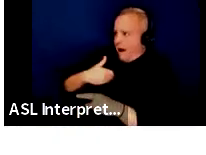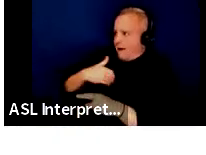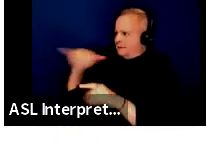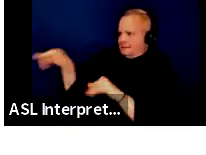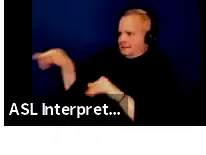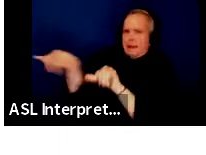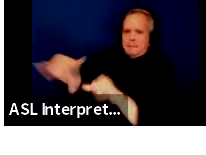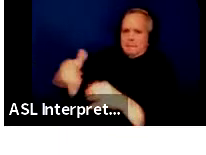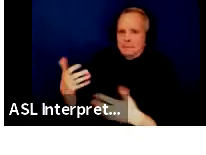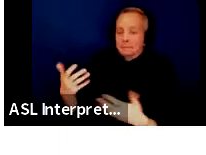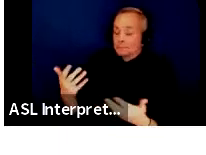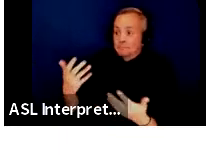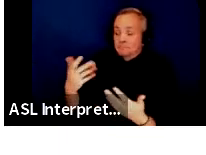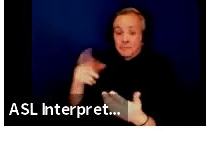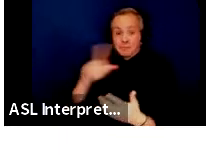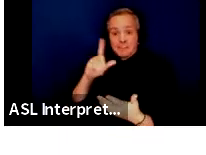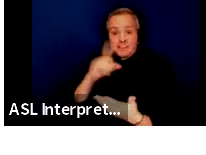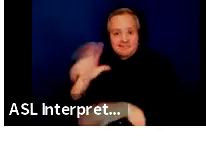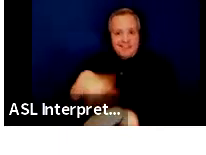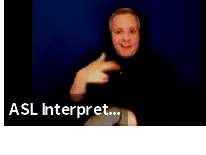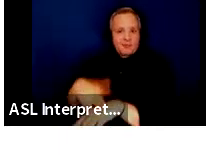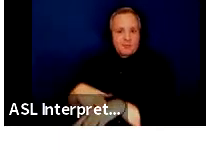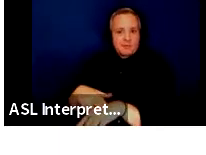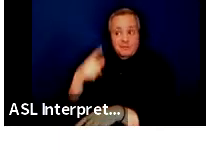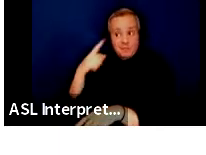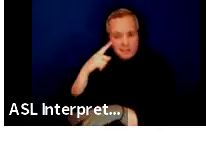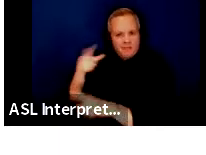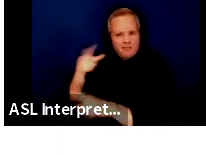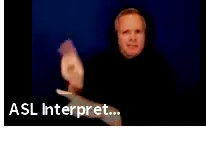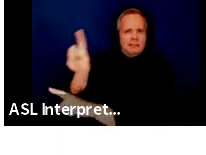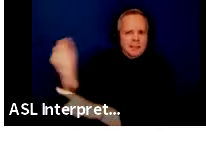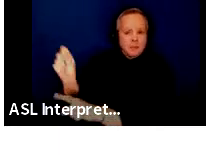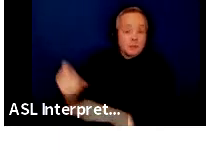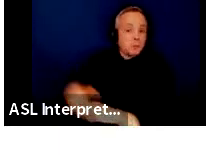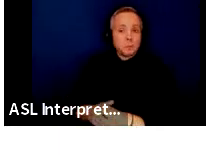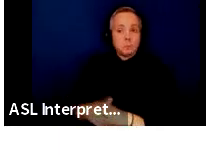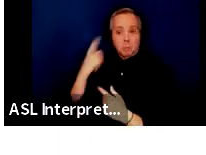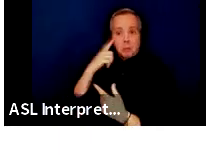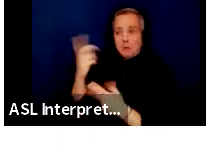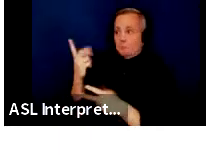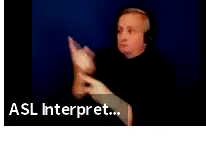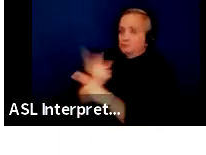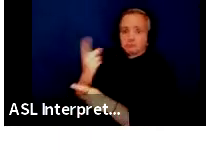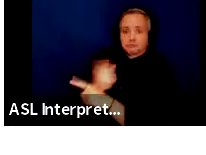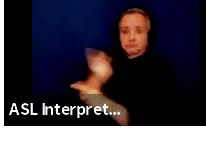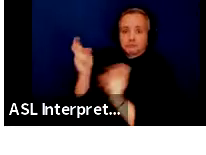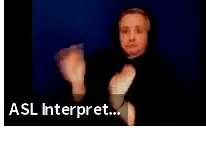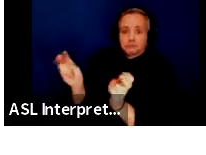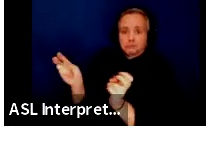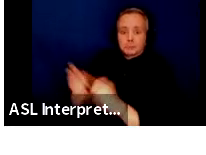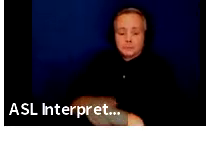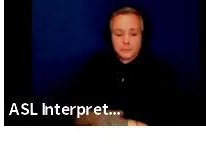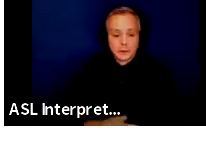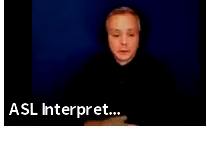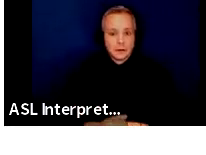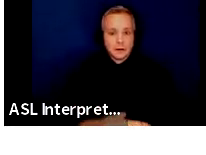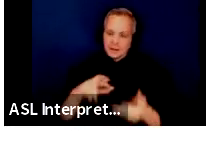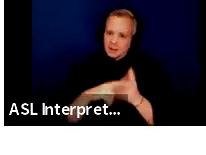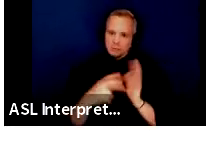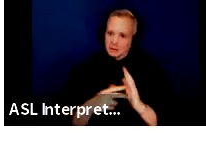IT WAS JUST NATURAL IN OUR LIVES. ACCOMMODATIONS WERE BUILT IN TO SUPPORT THEM. THEY WERE NOT TREATED ANY DIFFERENTLY.